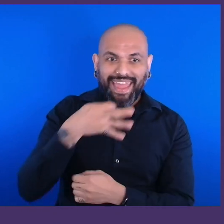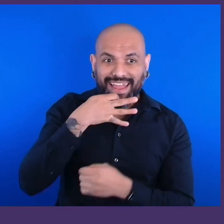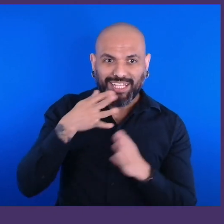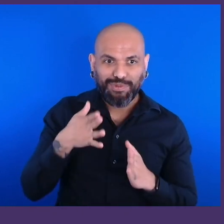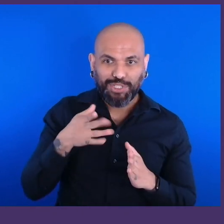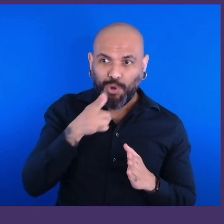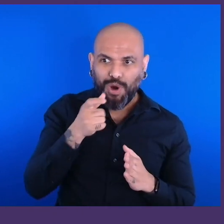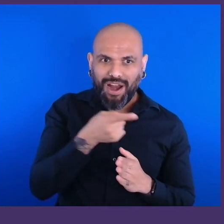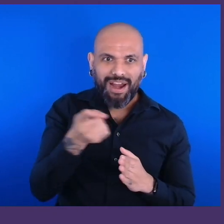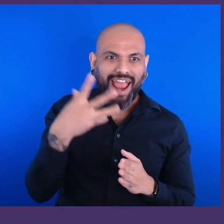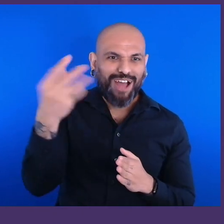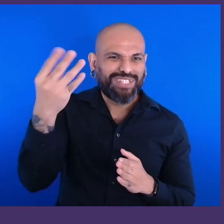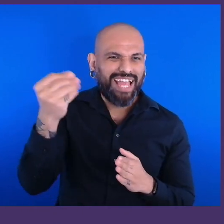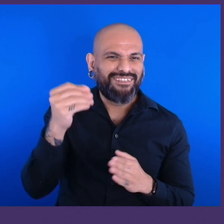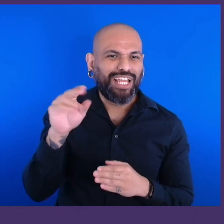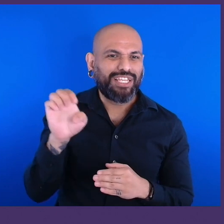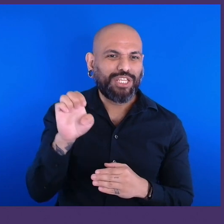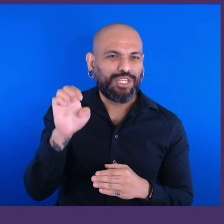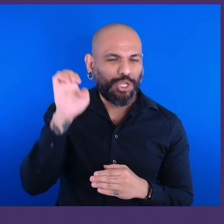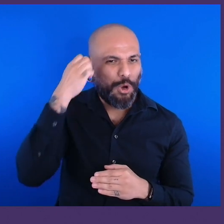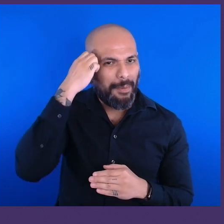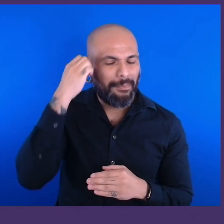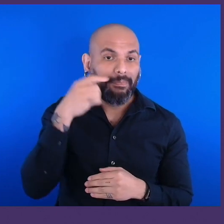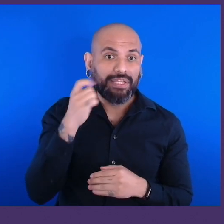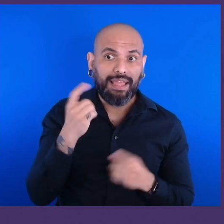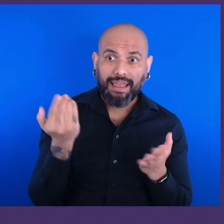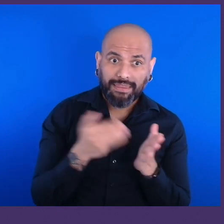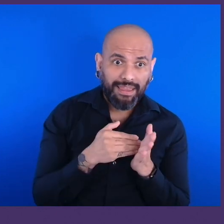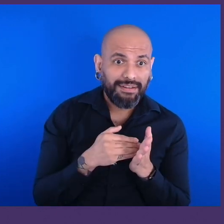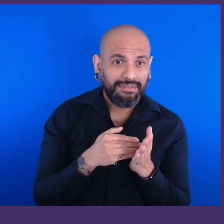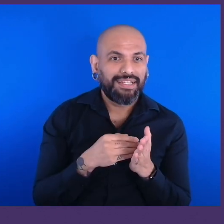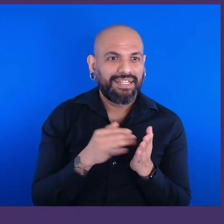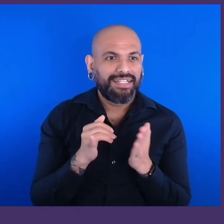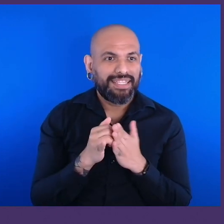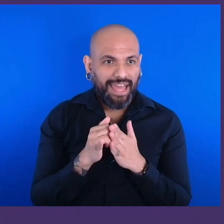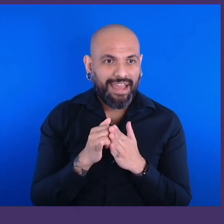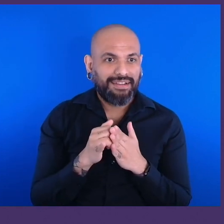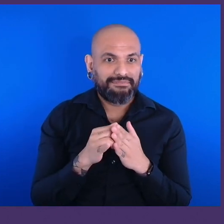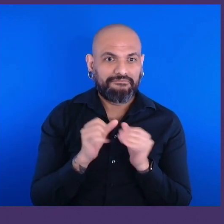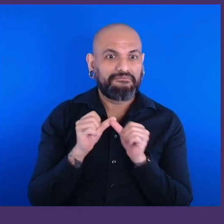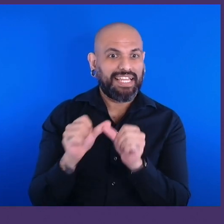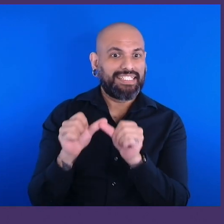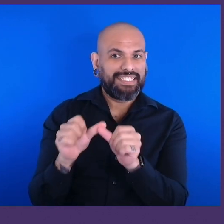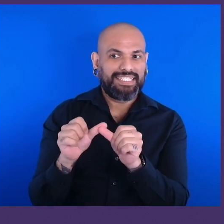because, again, once more, this consistency on AI